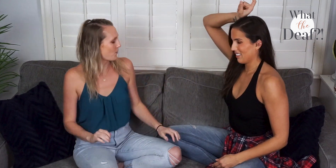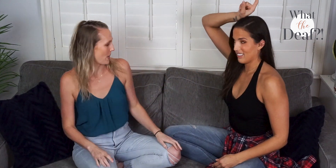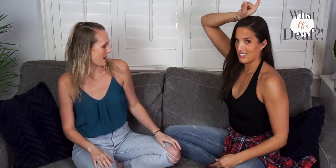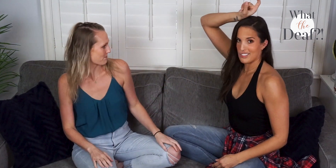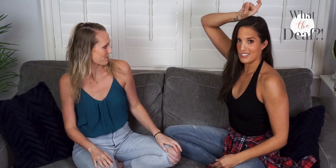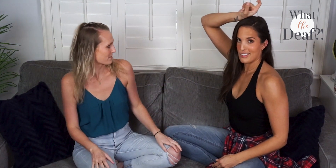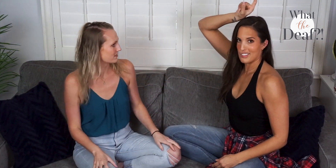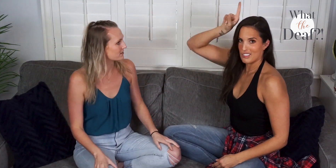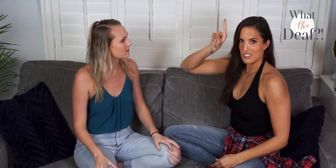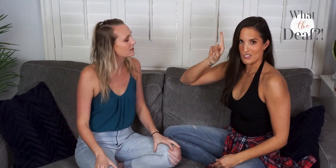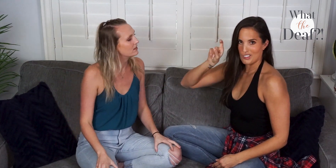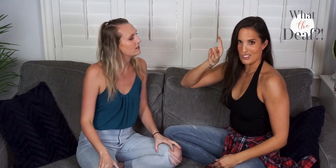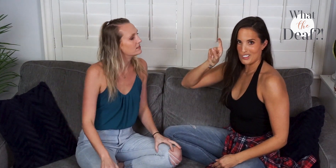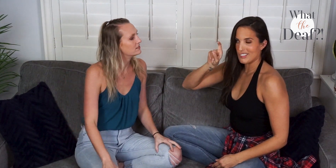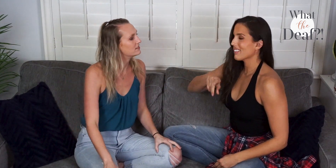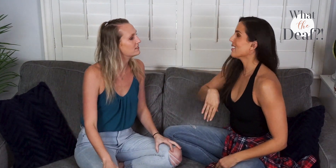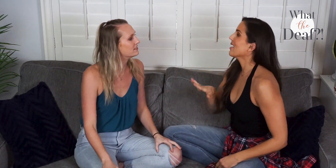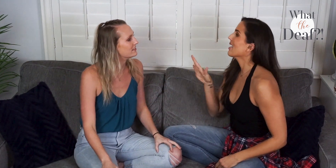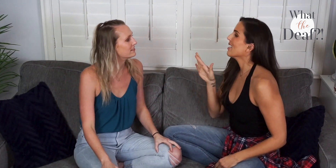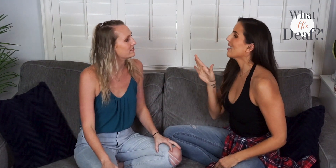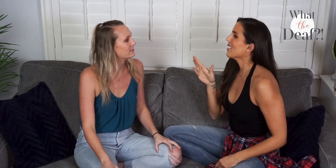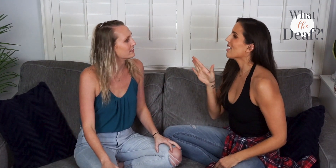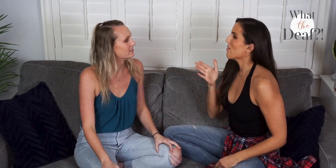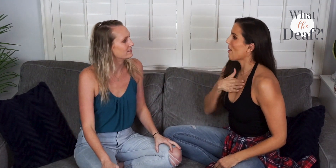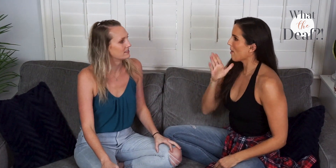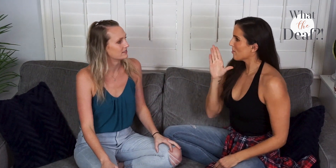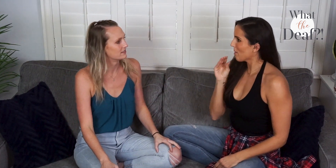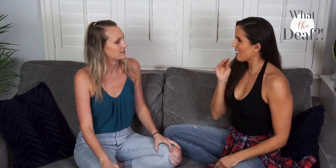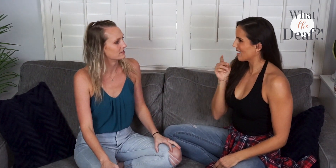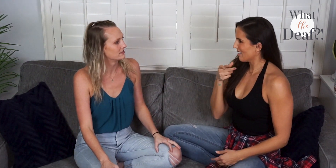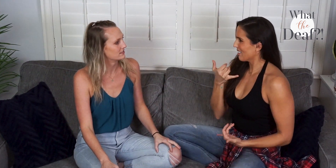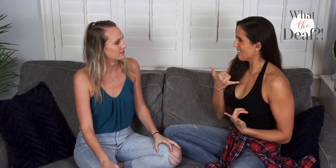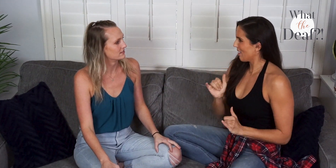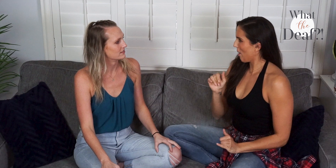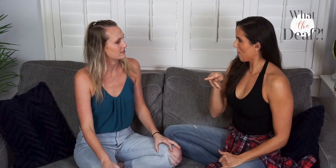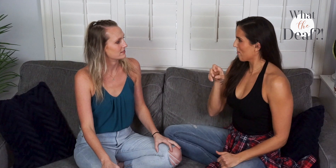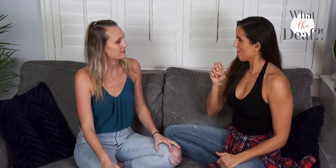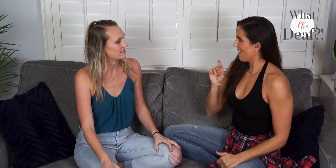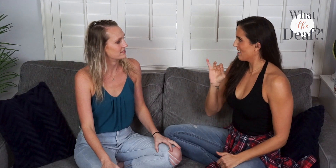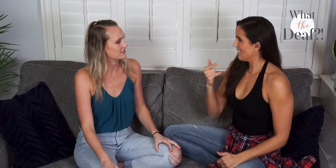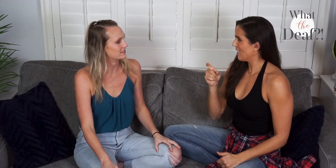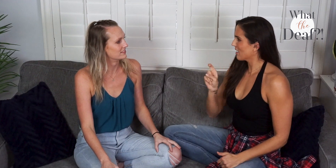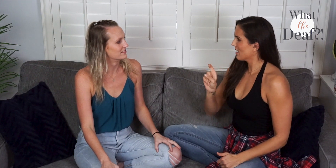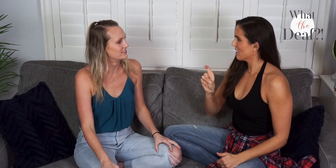Okay. Just a question. Is my boy still pending?